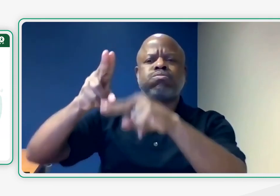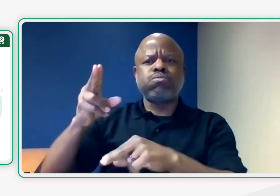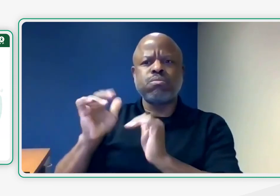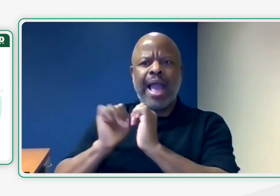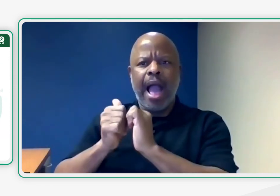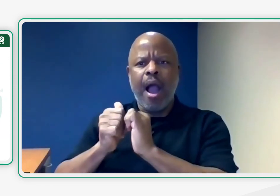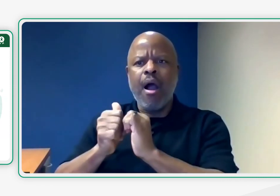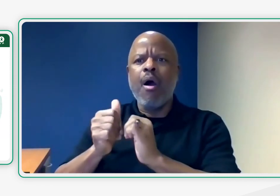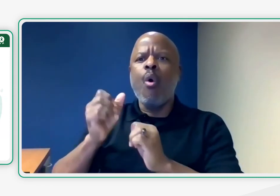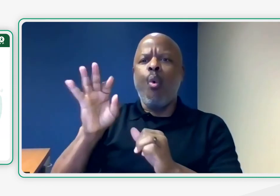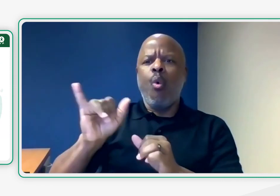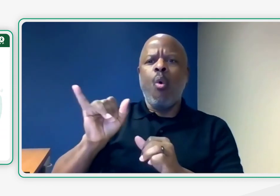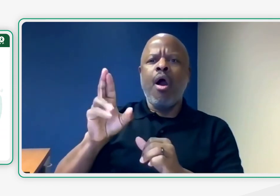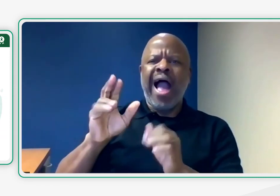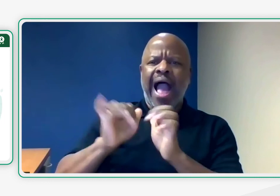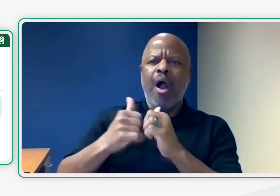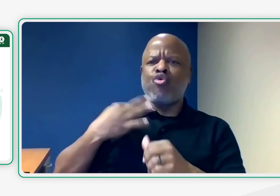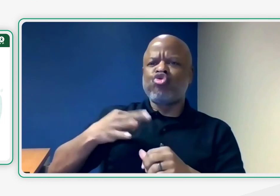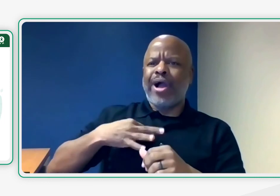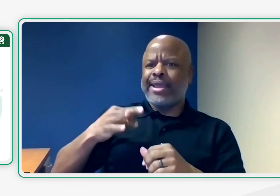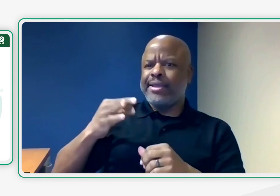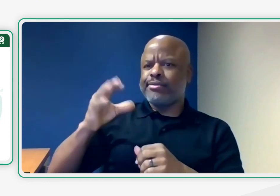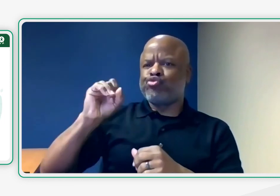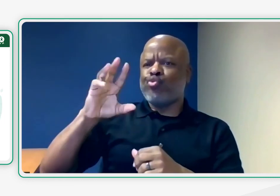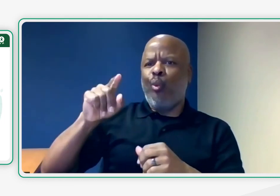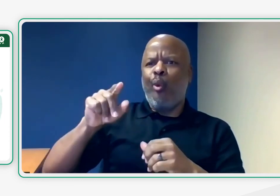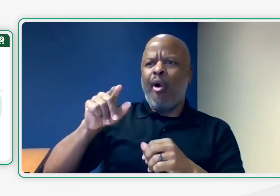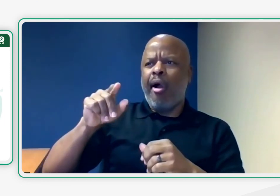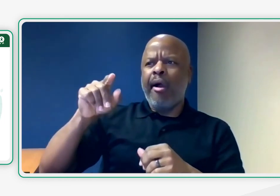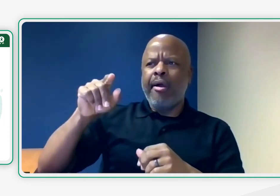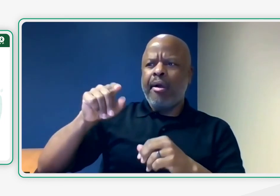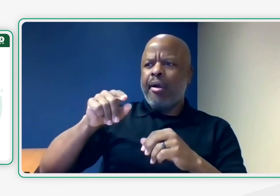knowing your credit score, and wanting to increase it, and learning how to do that. Or,